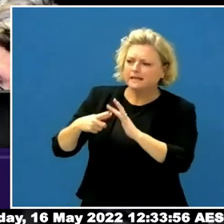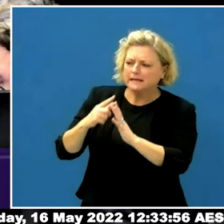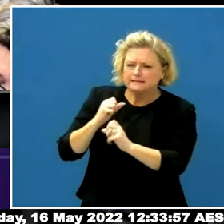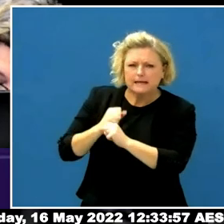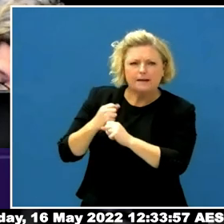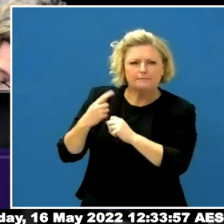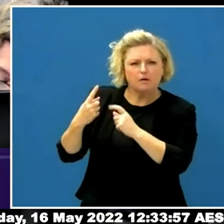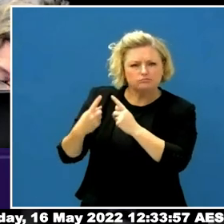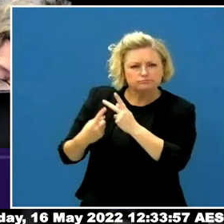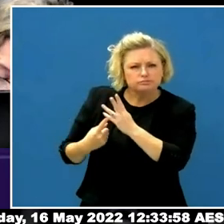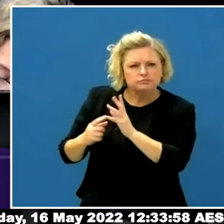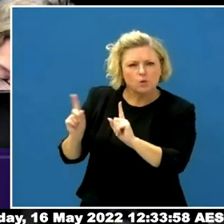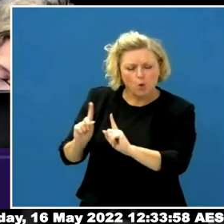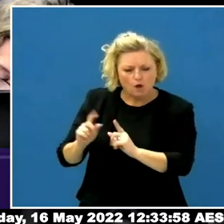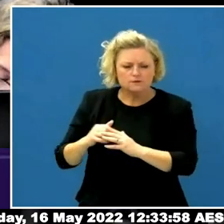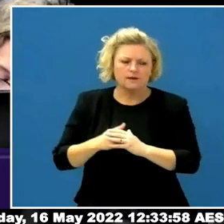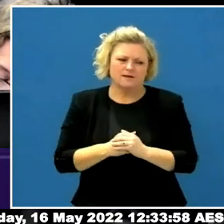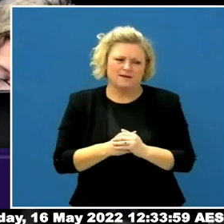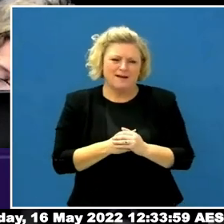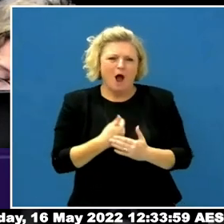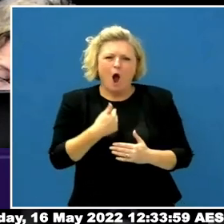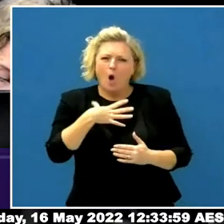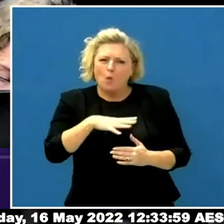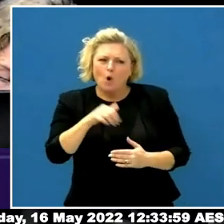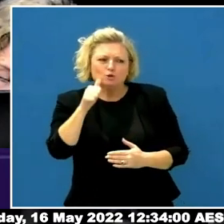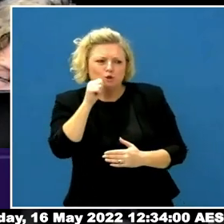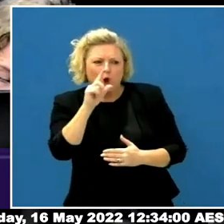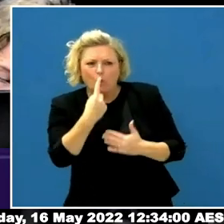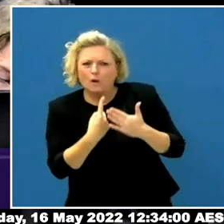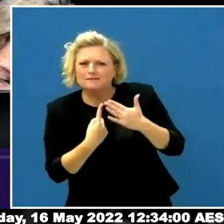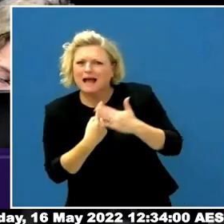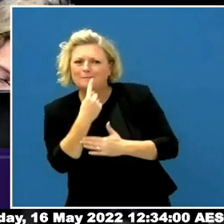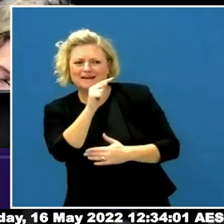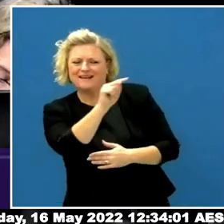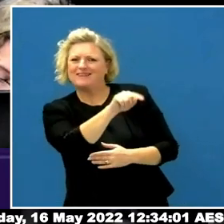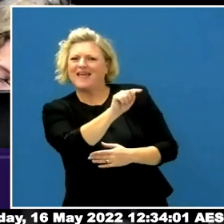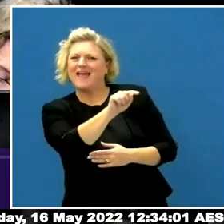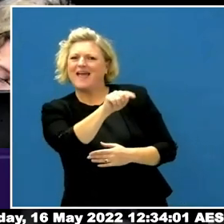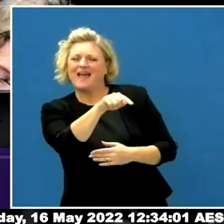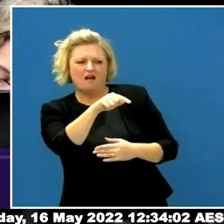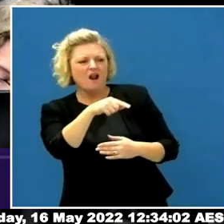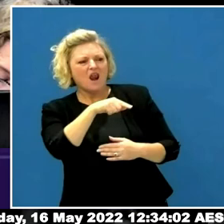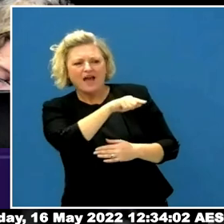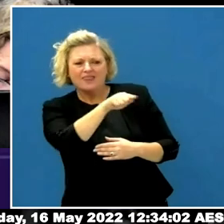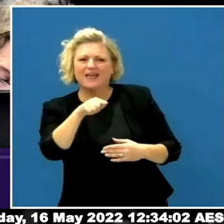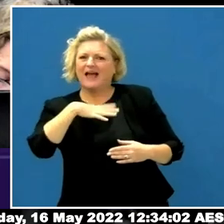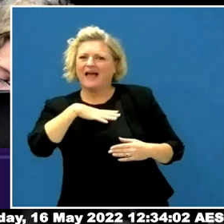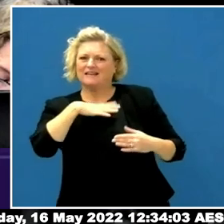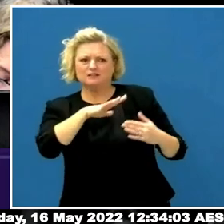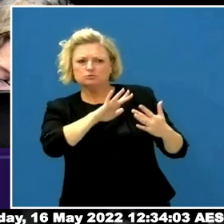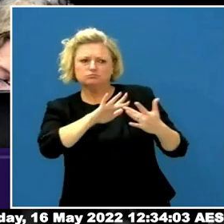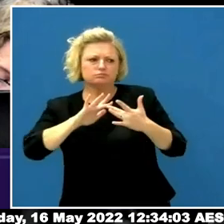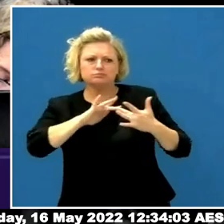More transparency, more contact with the carers or the parents of the person that's at the service.